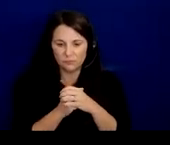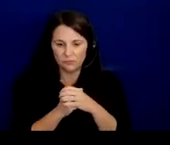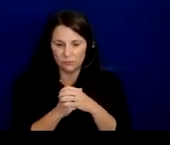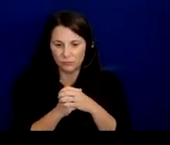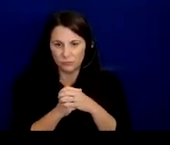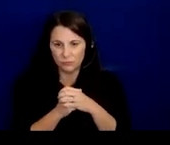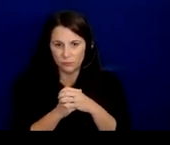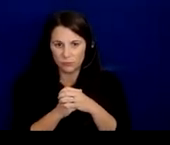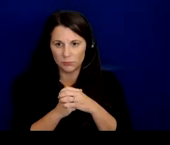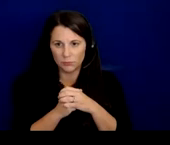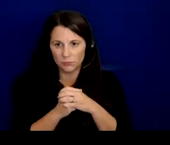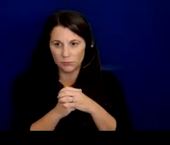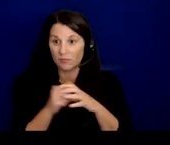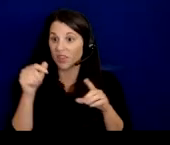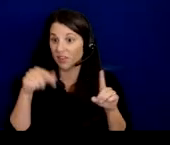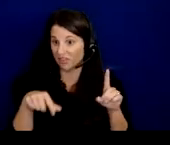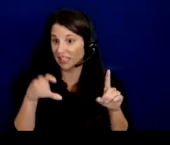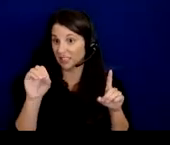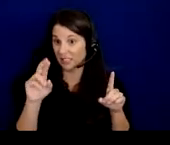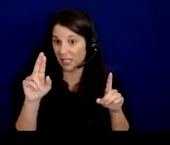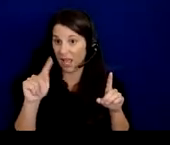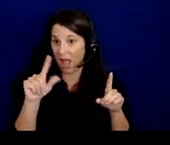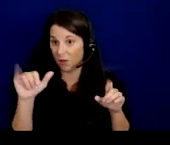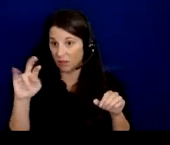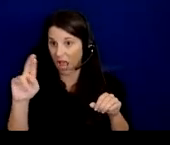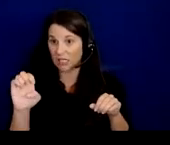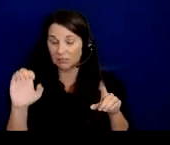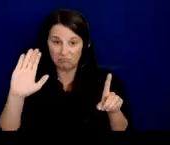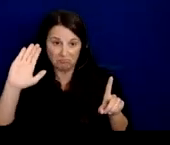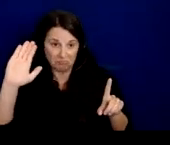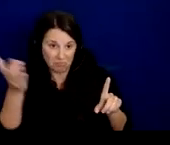outline looks like a traditional service learning program